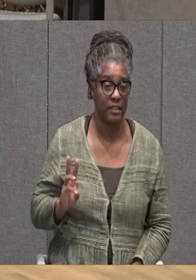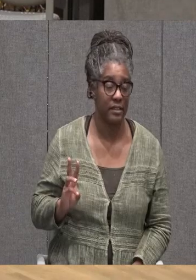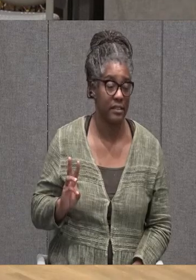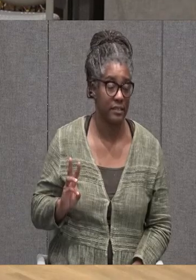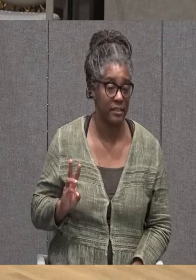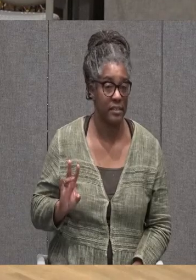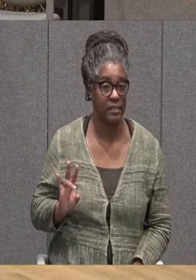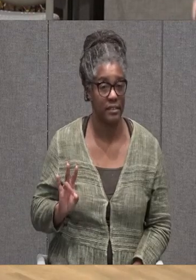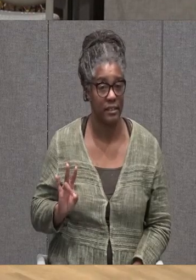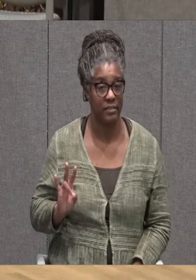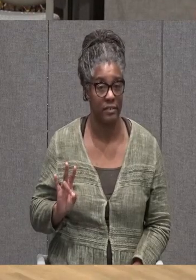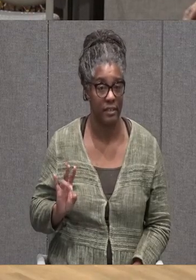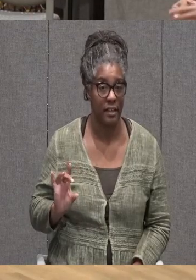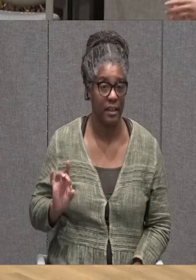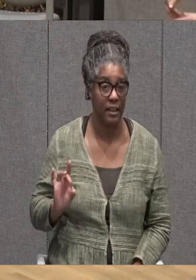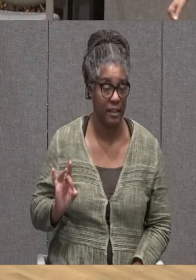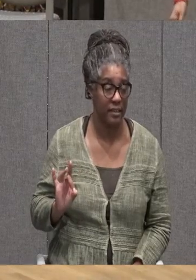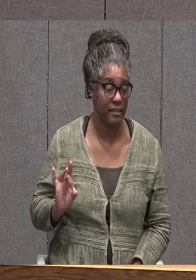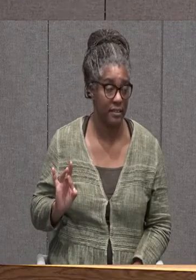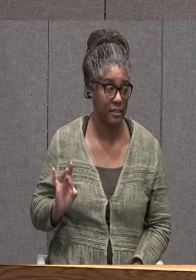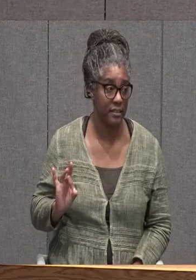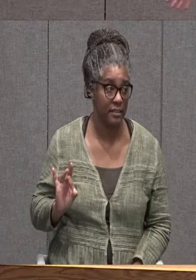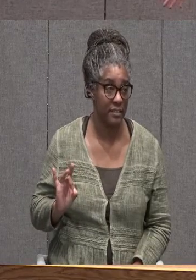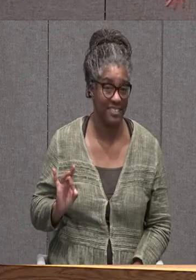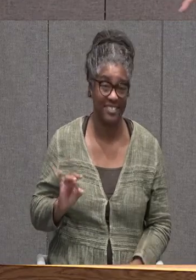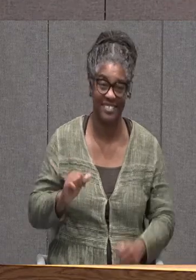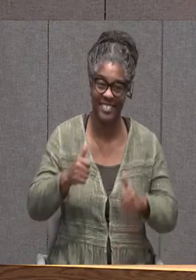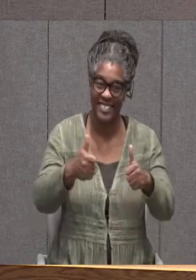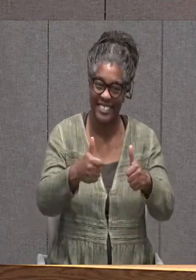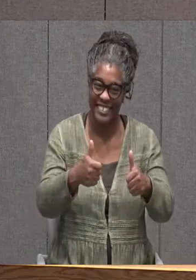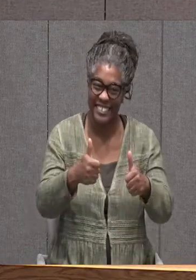six, seven, eight, great job, boys and girls.